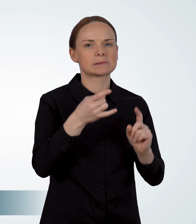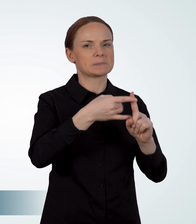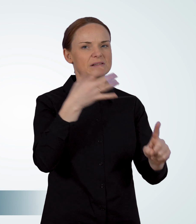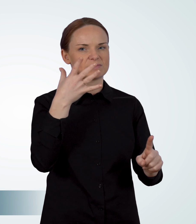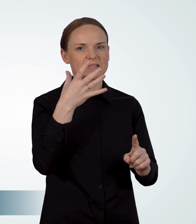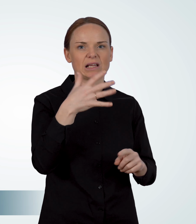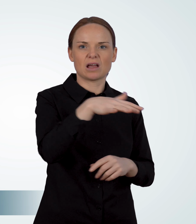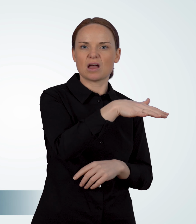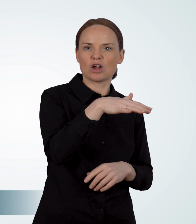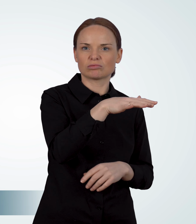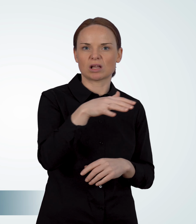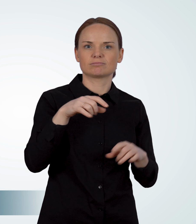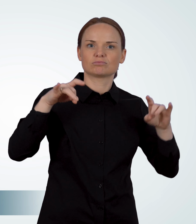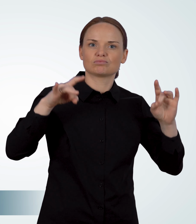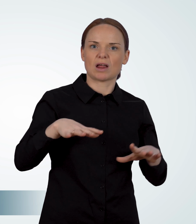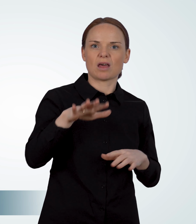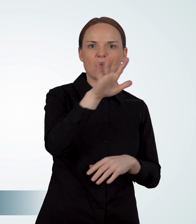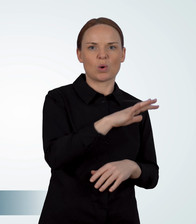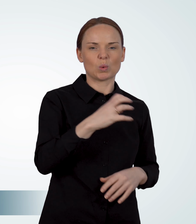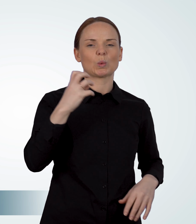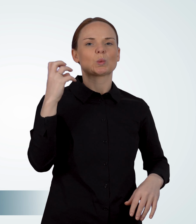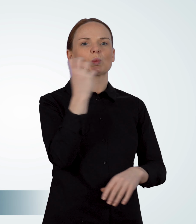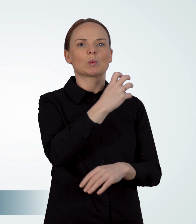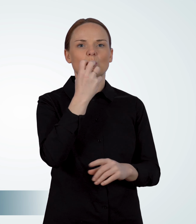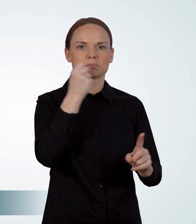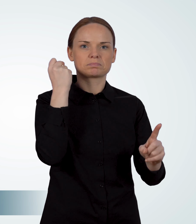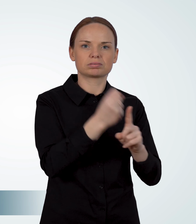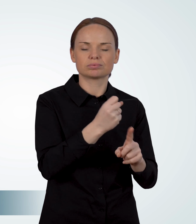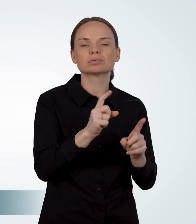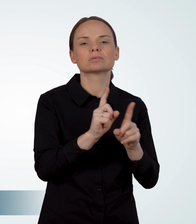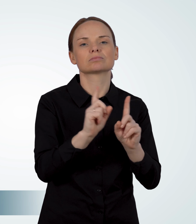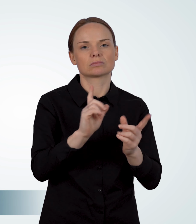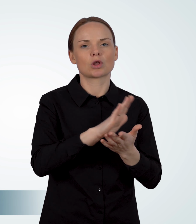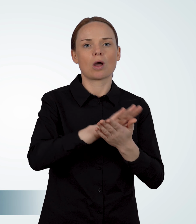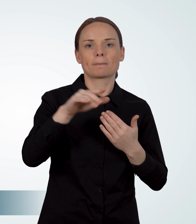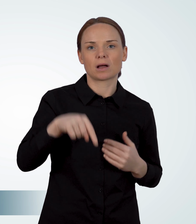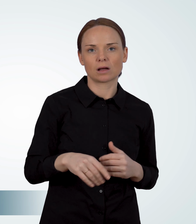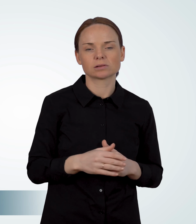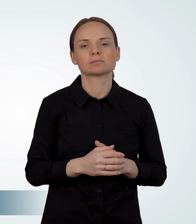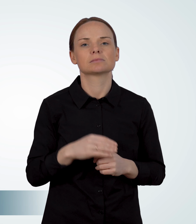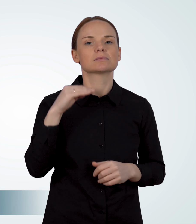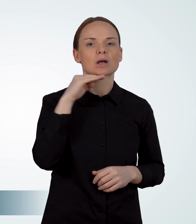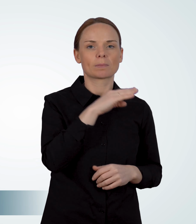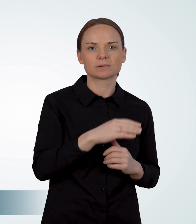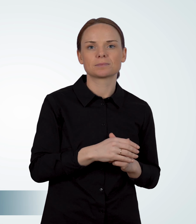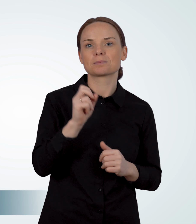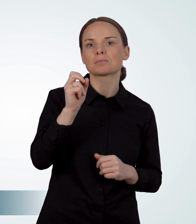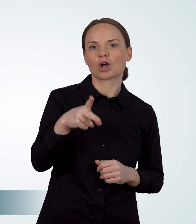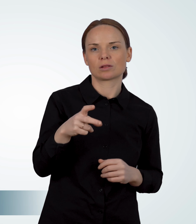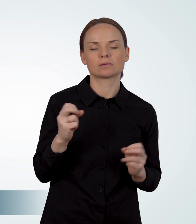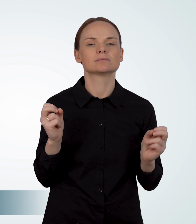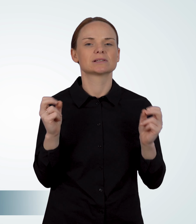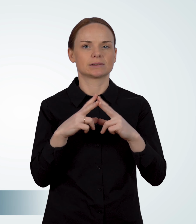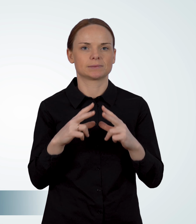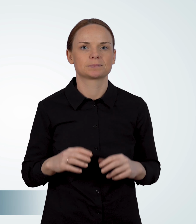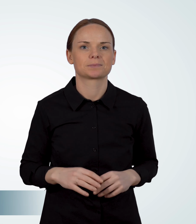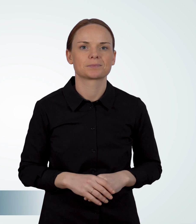Certain locations have been particularly affected, for example Hobart, Melbourne, Perth and Sydney.